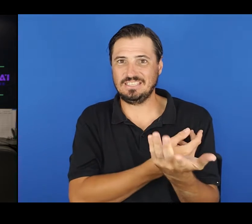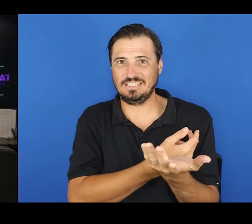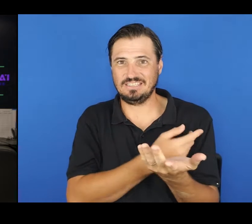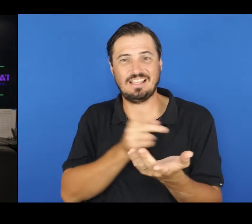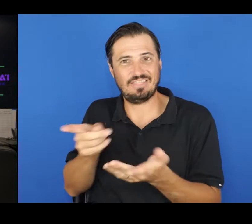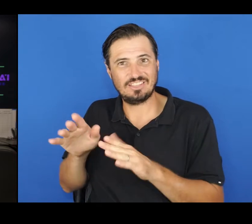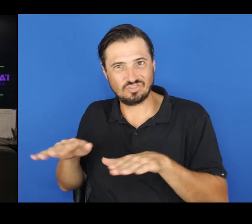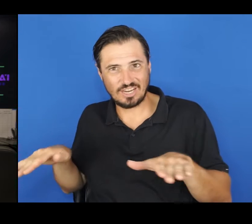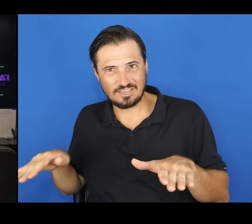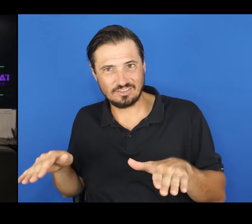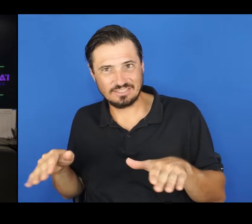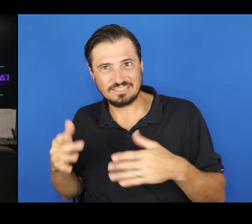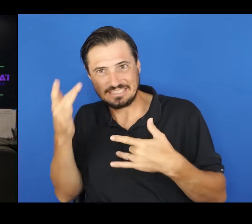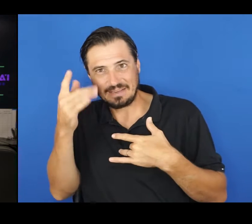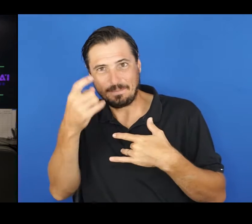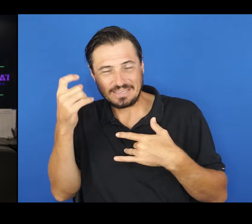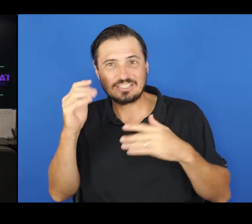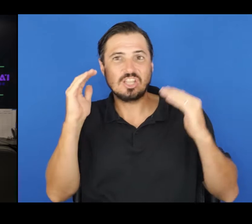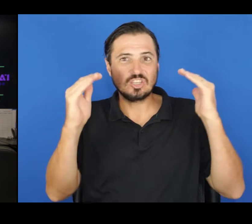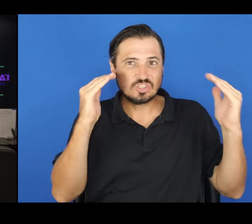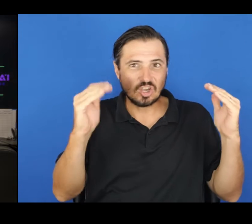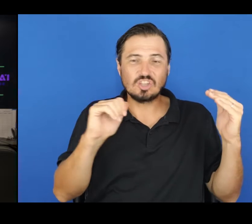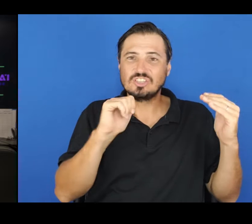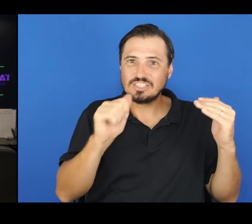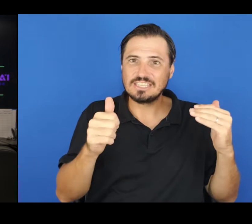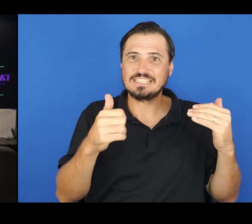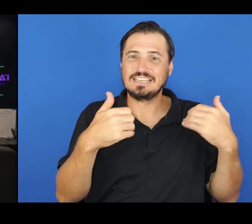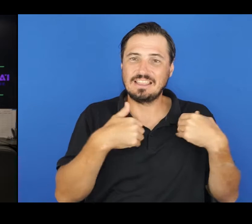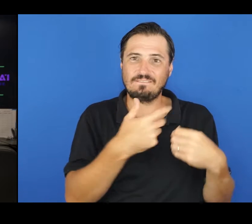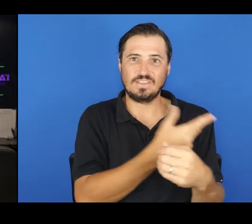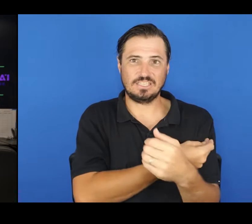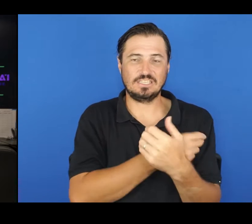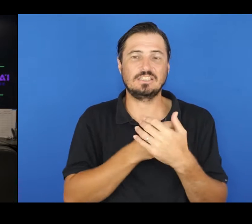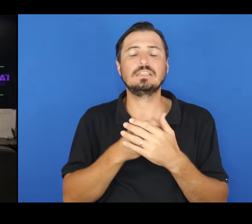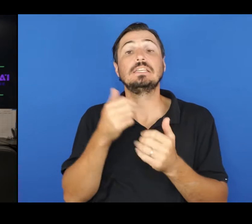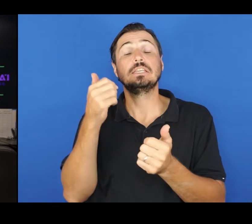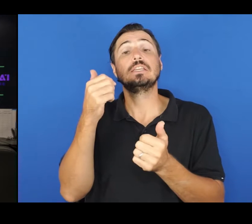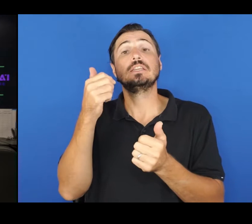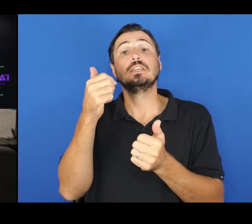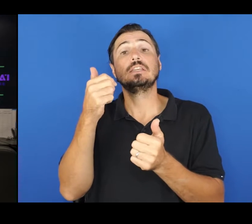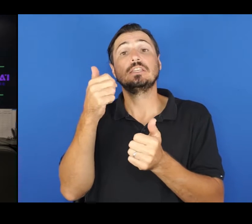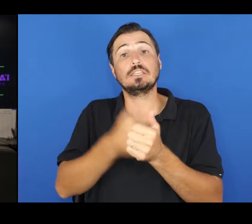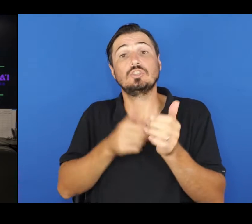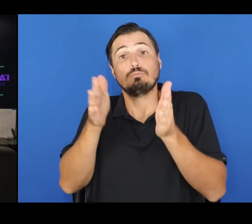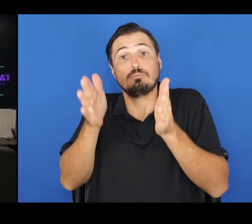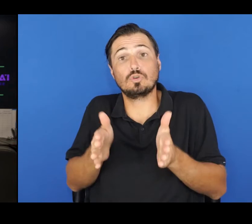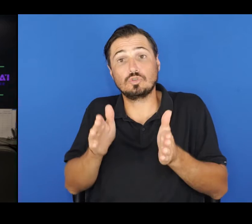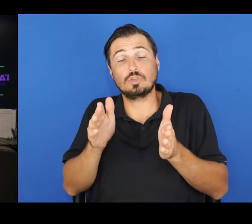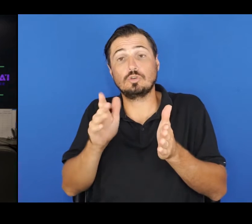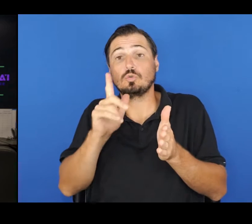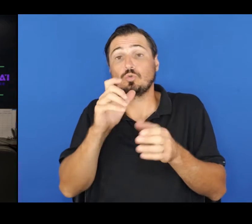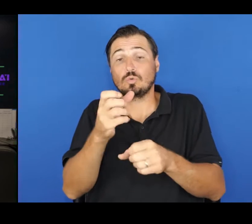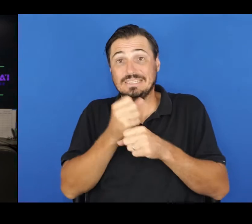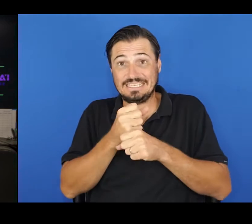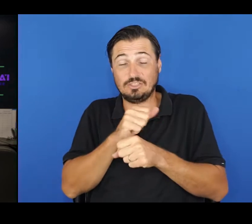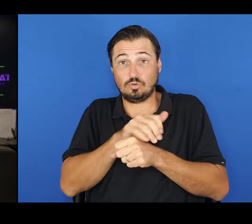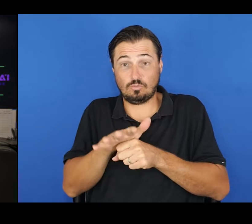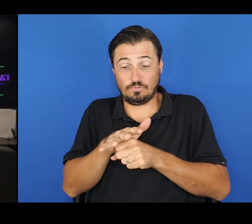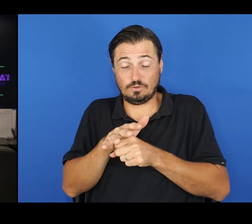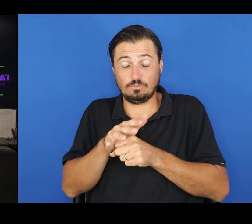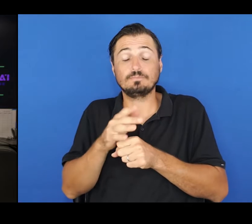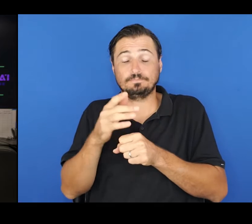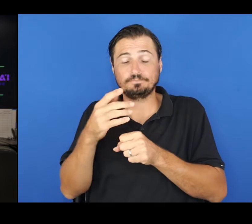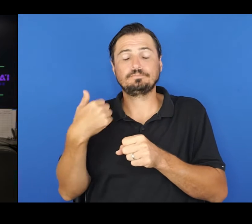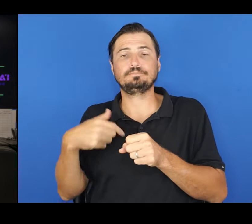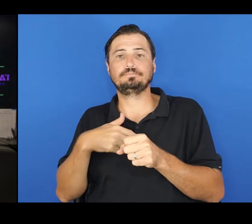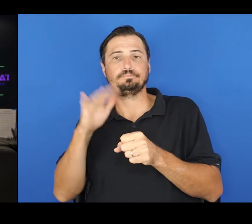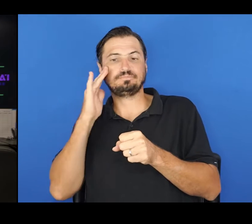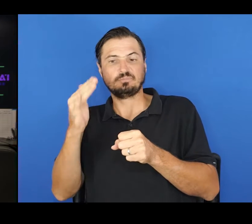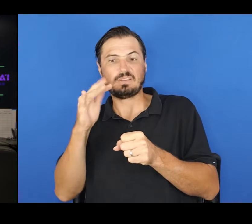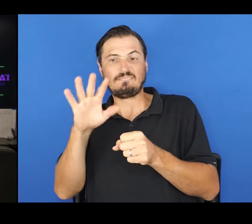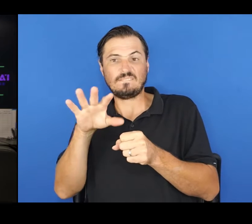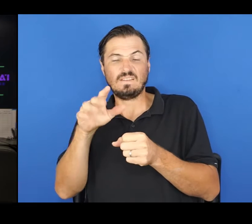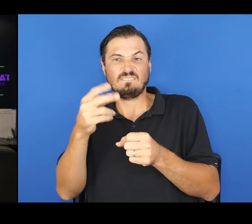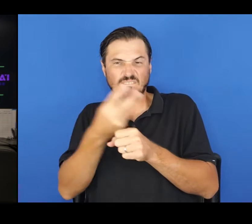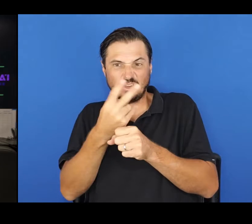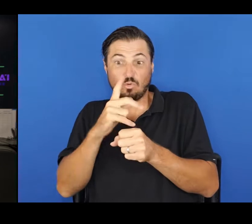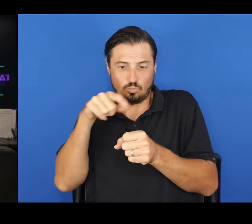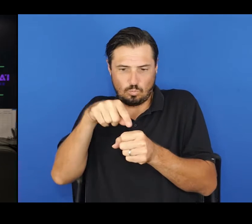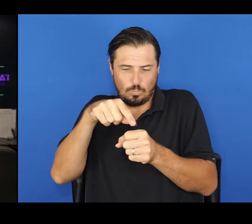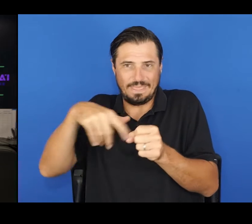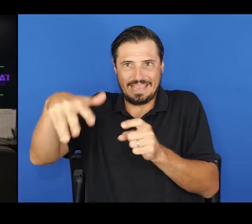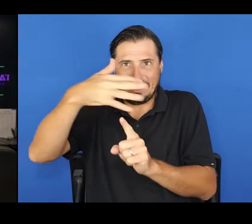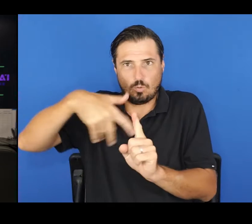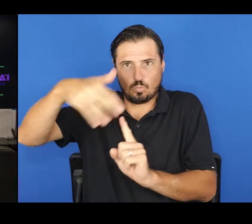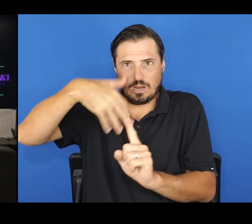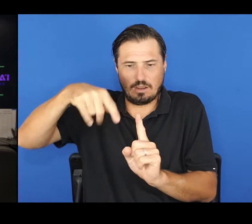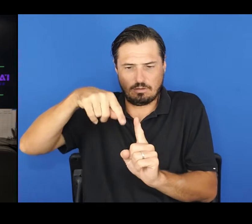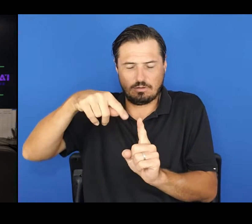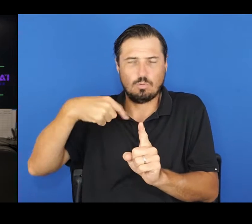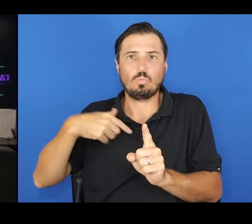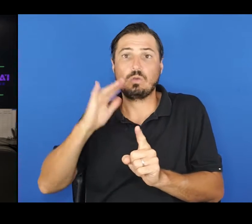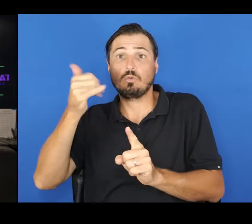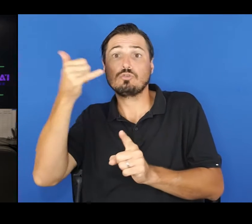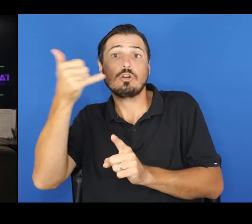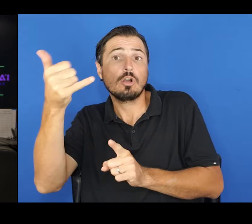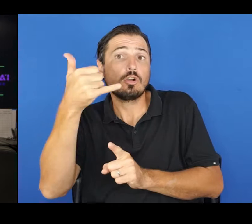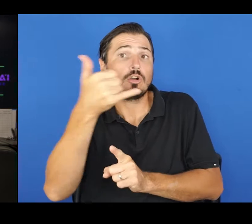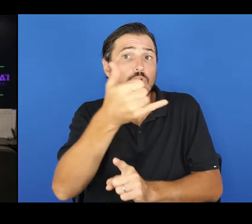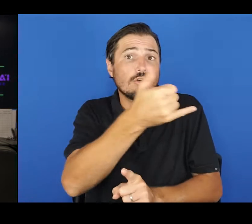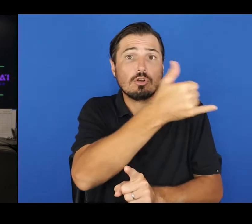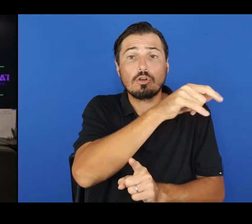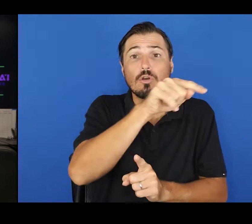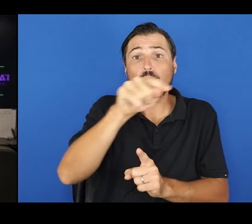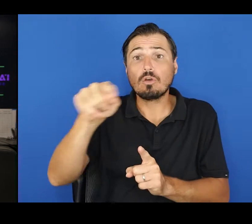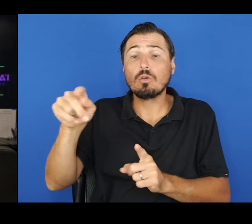Each new case leads to a contact investigation. Our team identifies as many as 10 or 15 or more close contacts for each active case. Those close contacts must quarantine inside their homes for